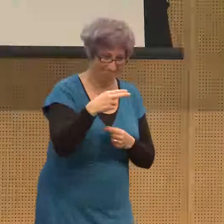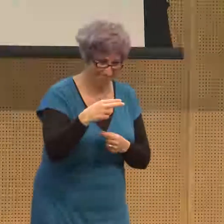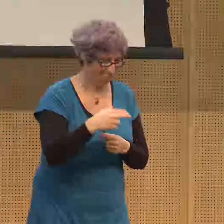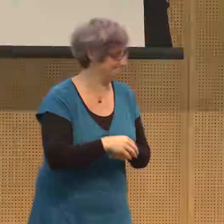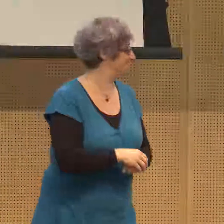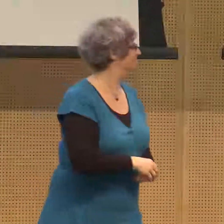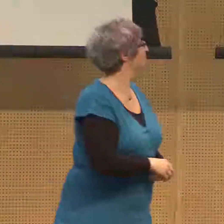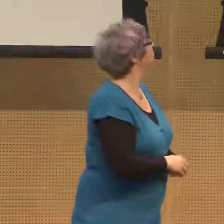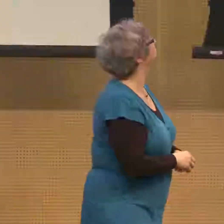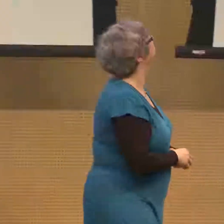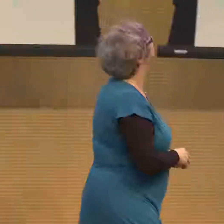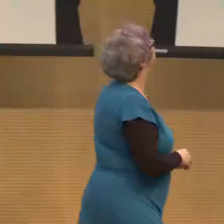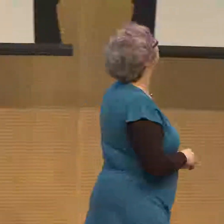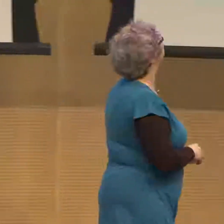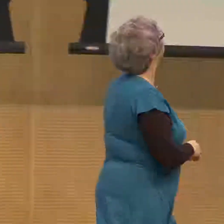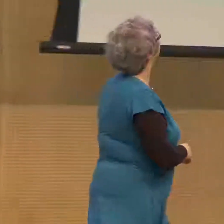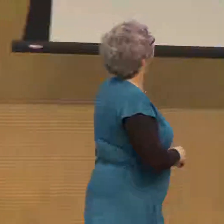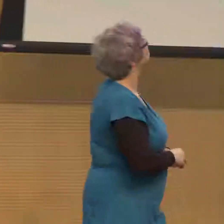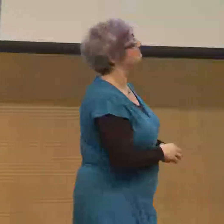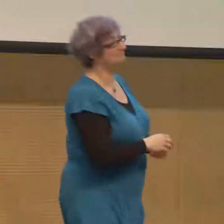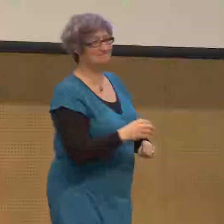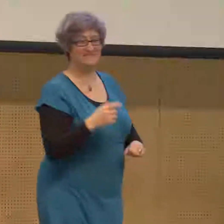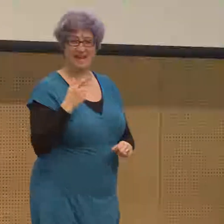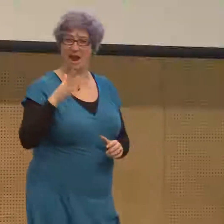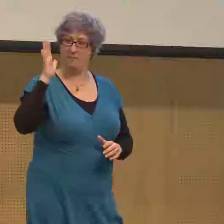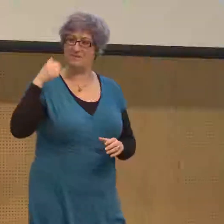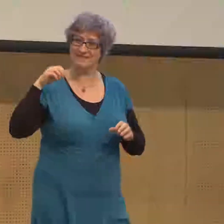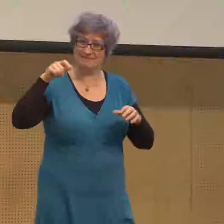but we did cut it off eventually, as you see here.